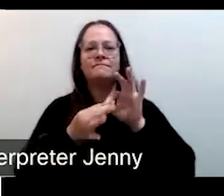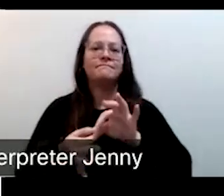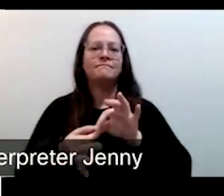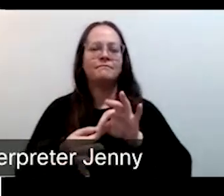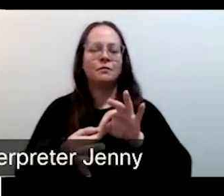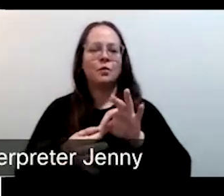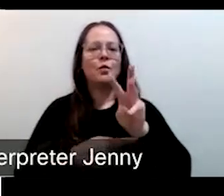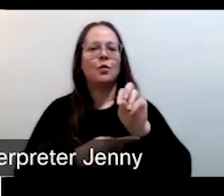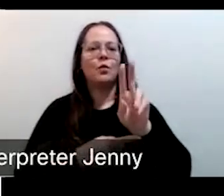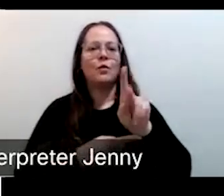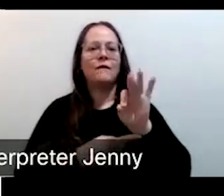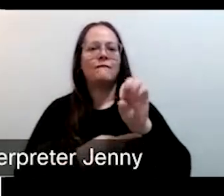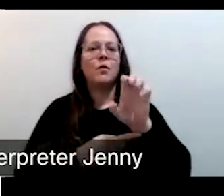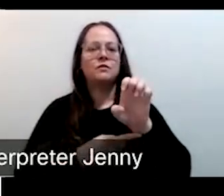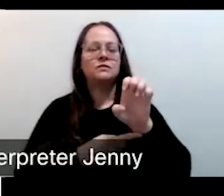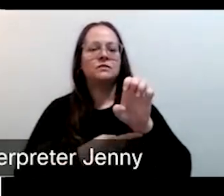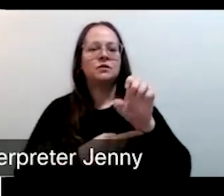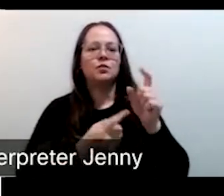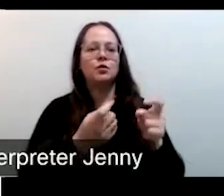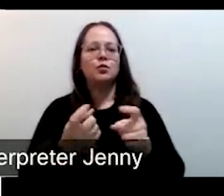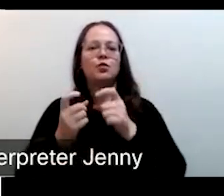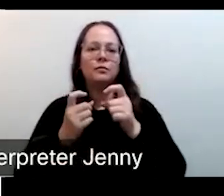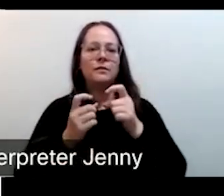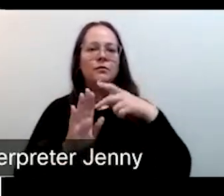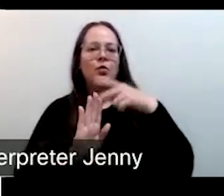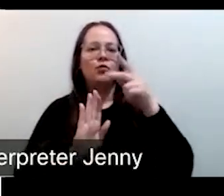frequently call the “WRP” for short.